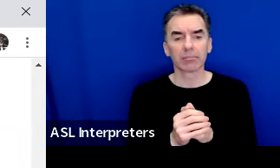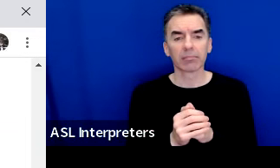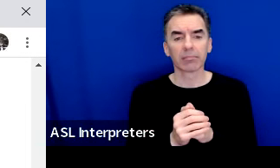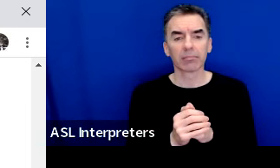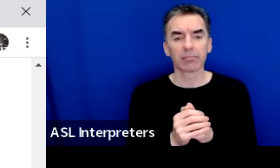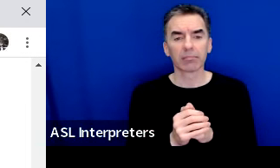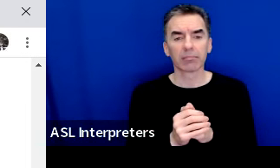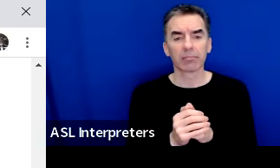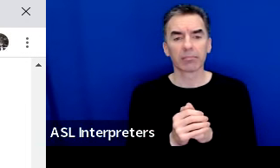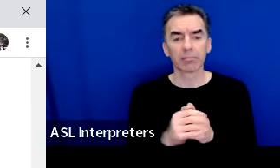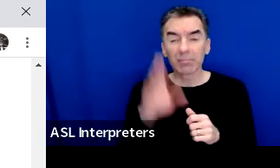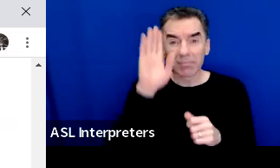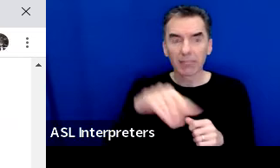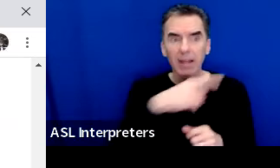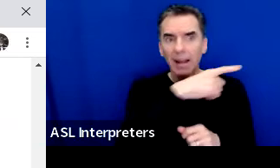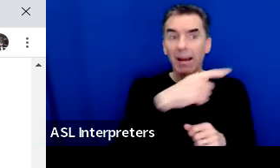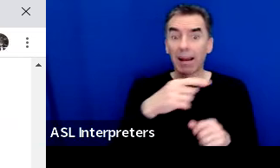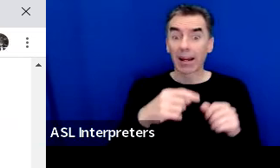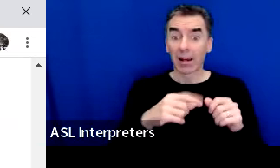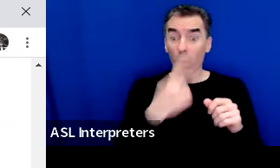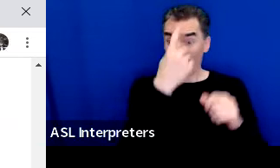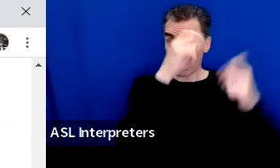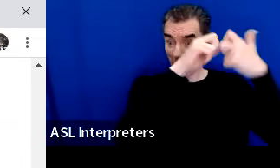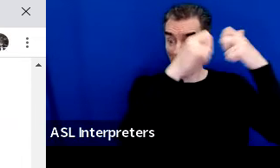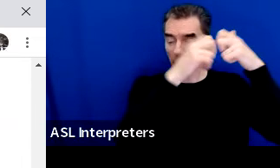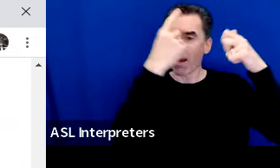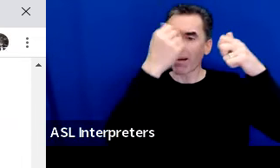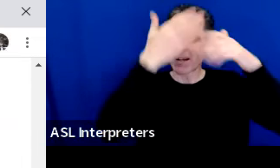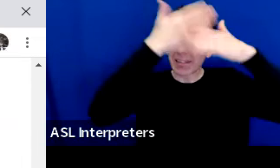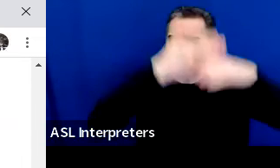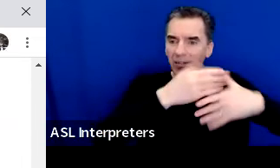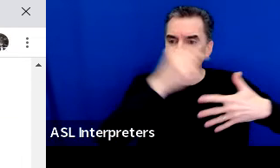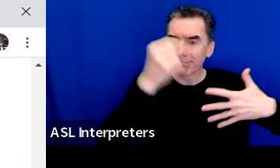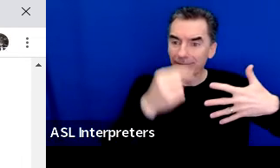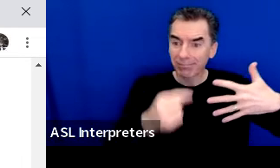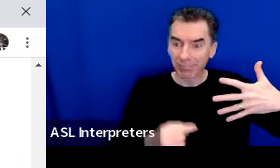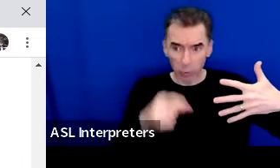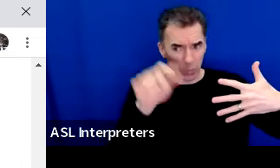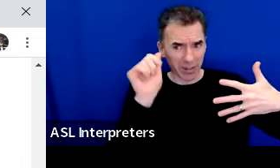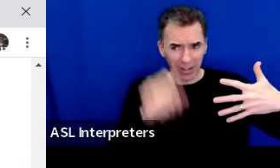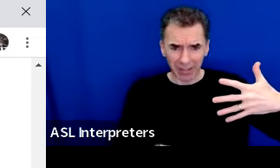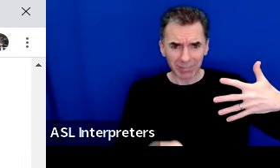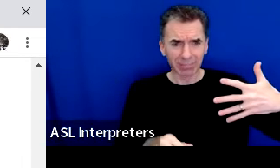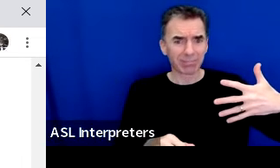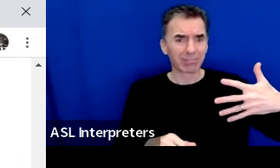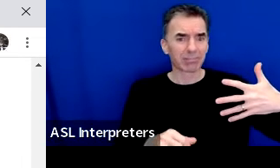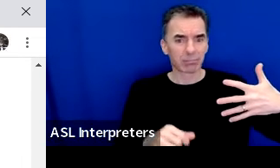and you can do that, you can put anything you want in here. He values less than alpha based on this, we.